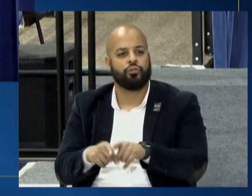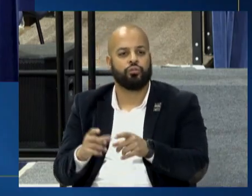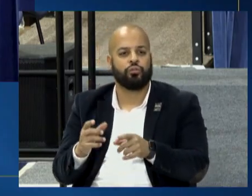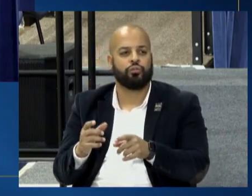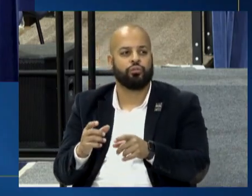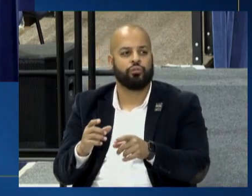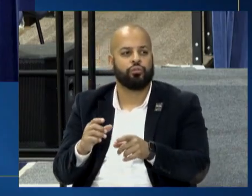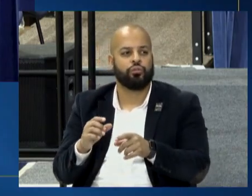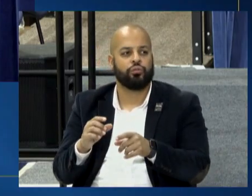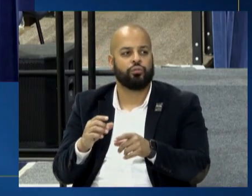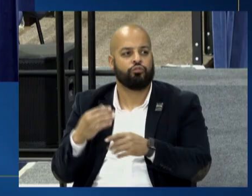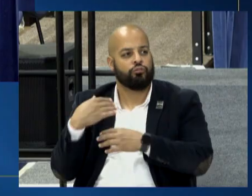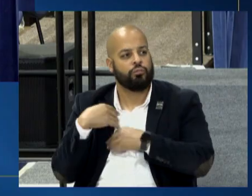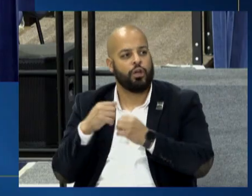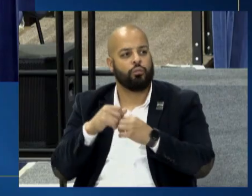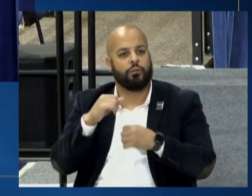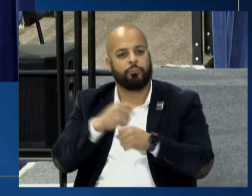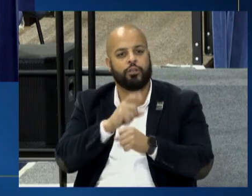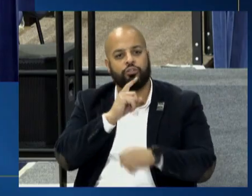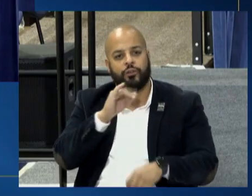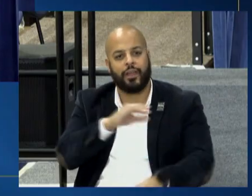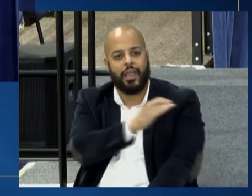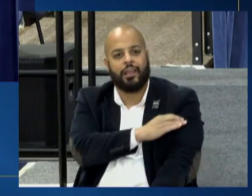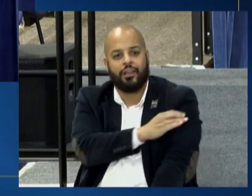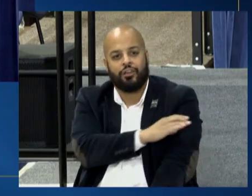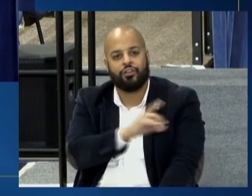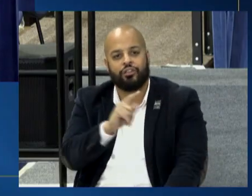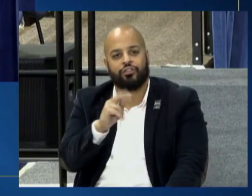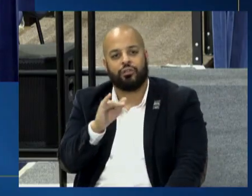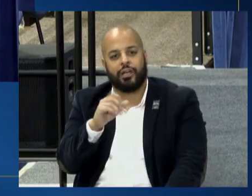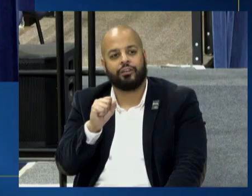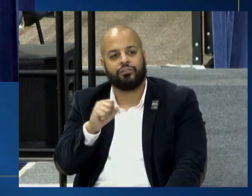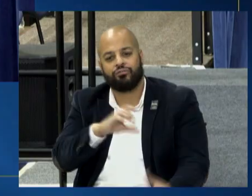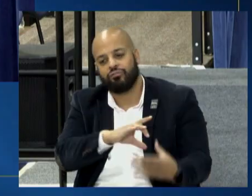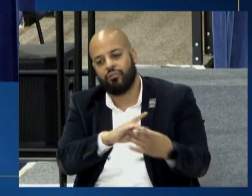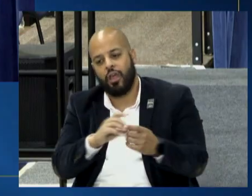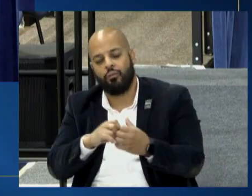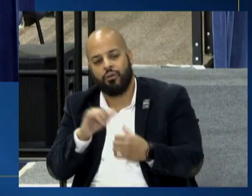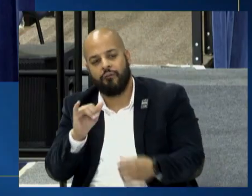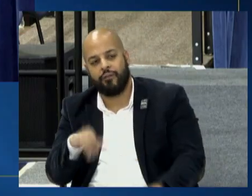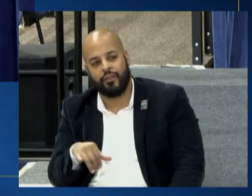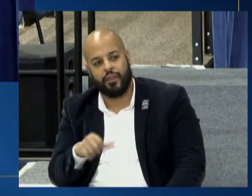the clinical trial protocols associated with that -- with the treatment protocols